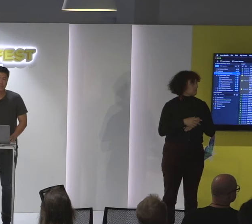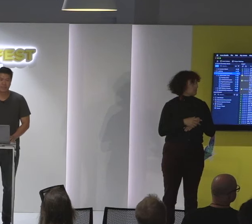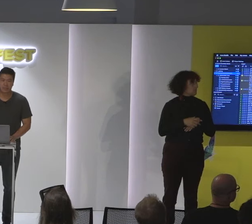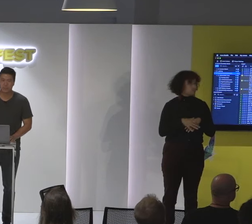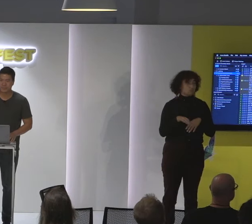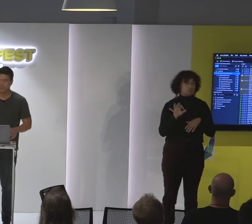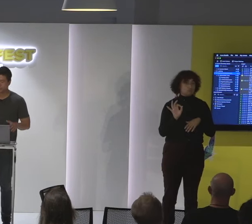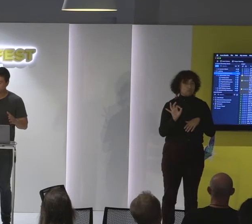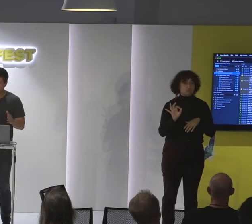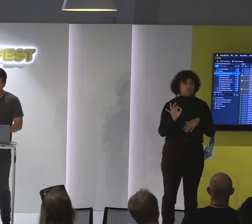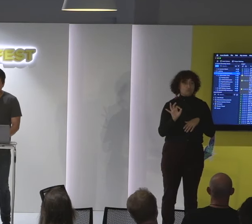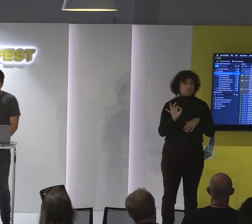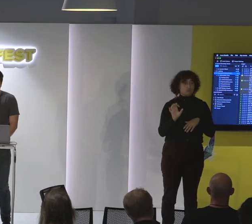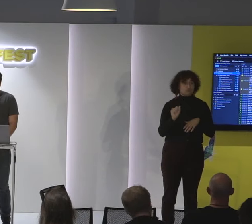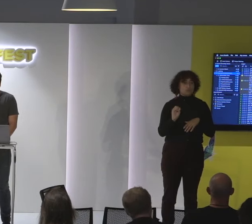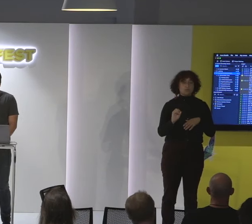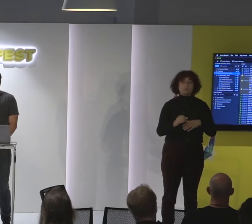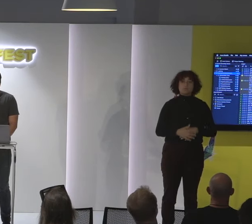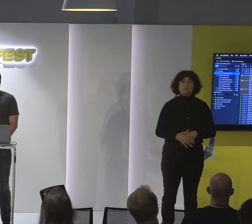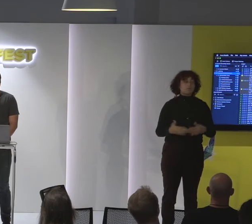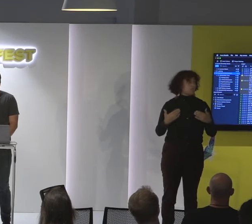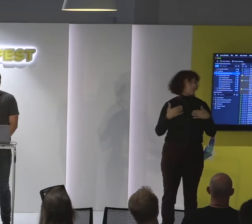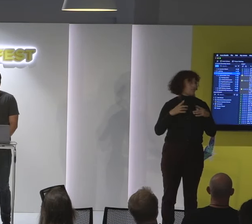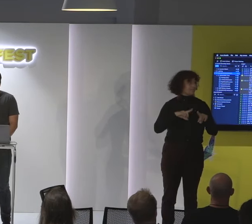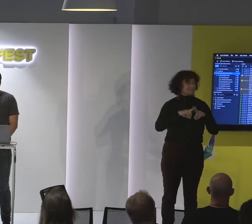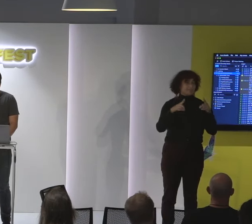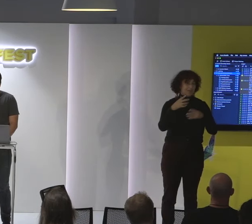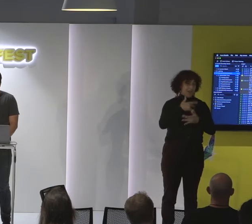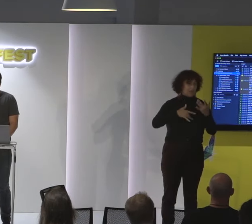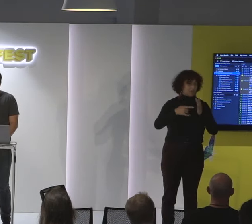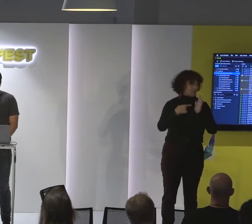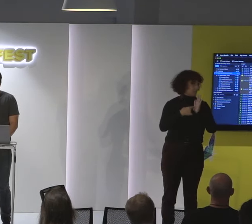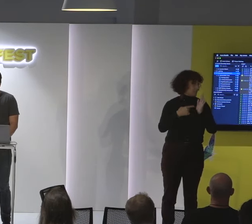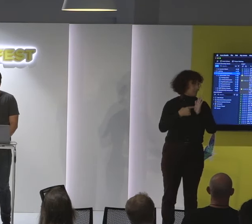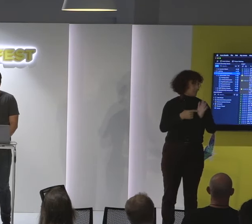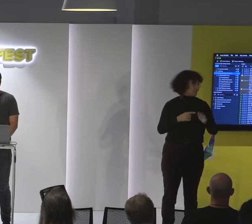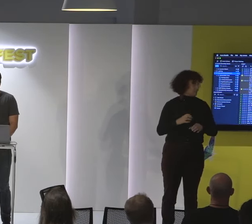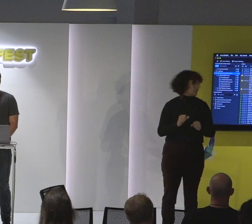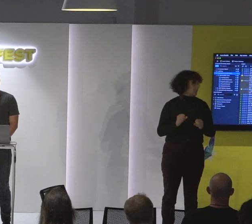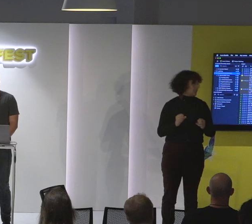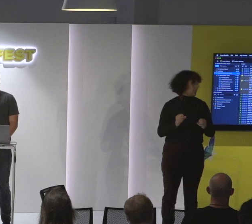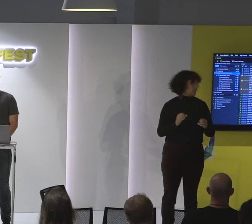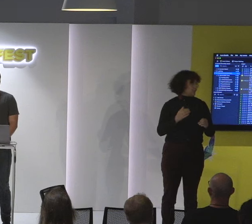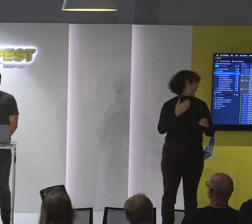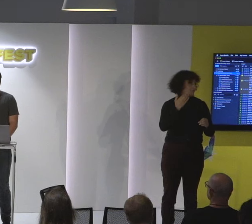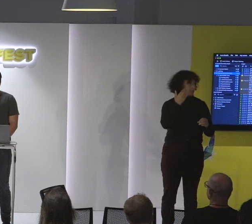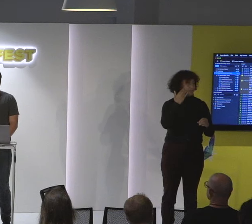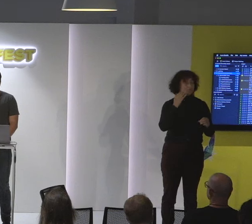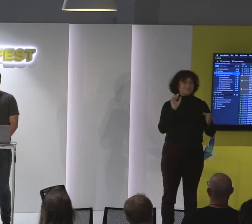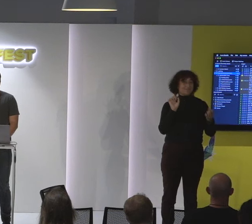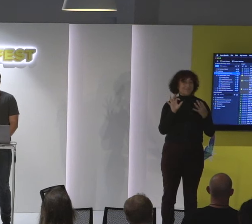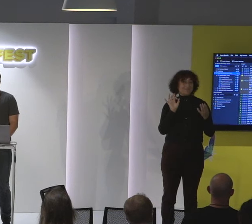So, we have different interactable examples here. So, you'll notice some audio feedback on these